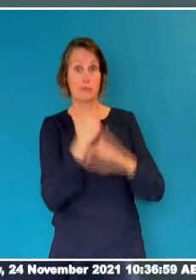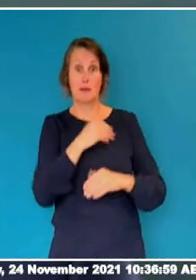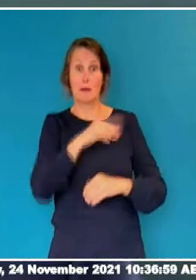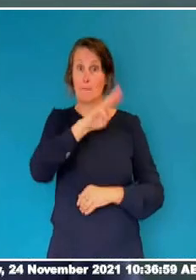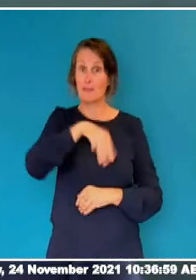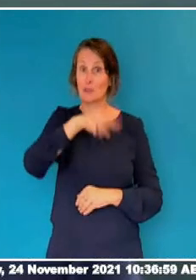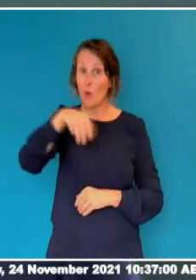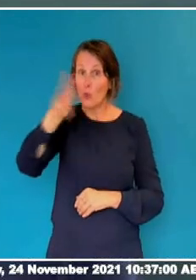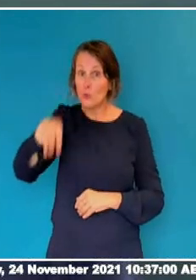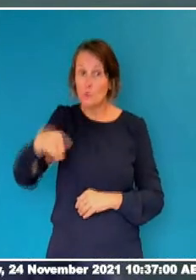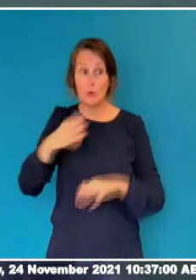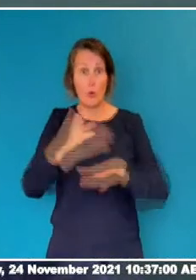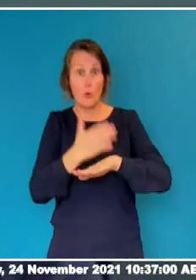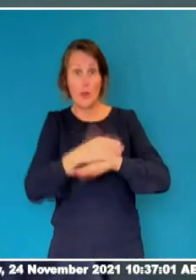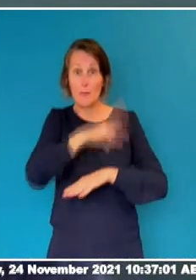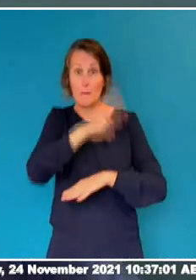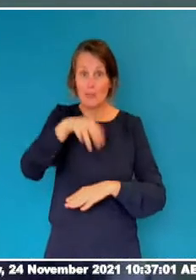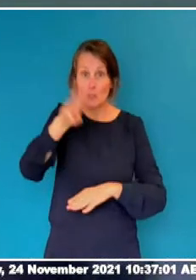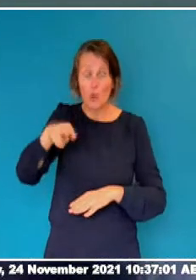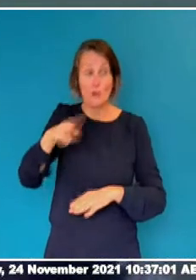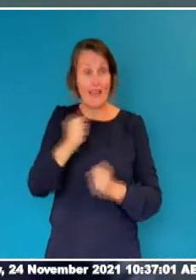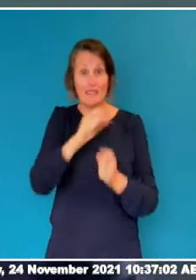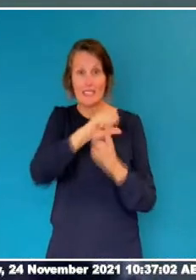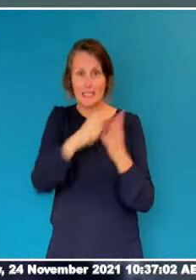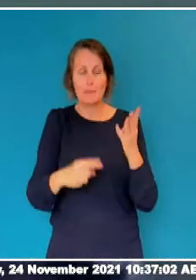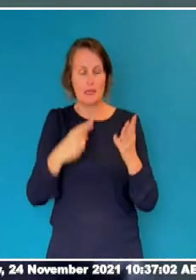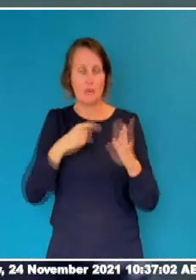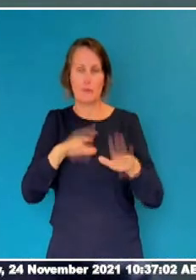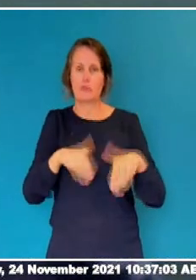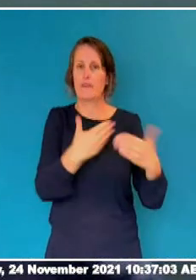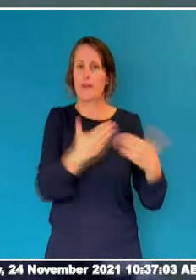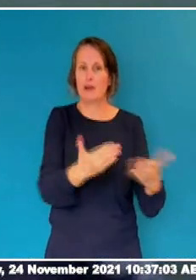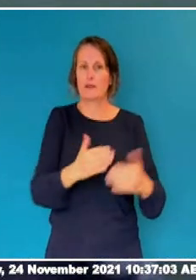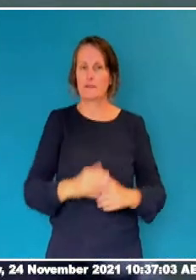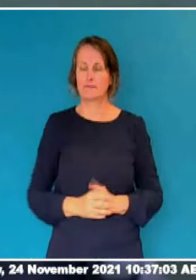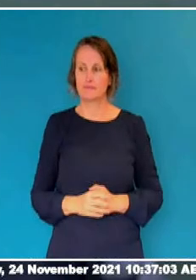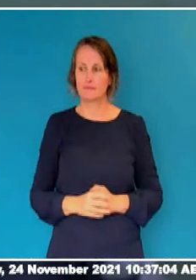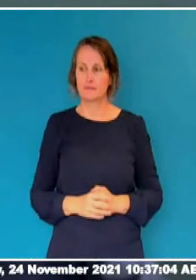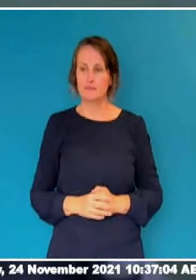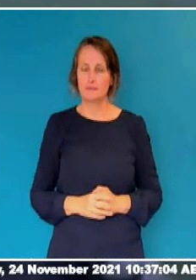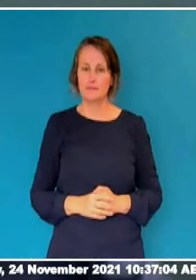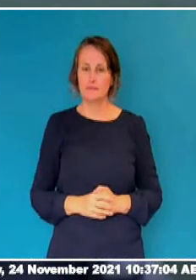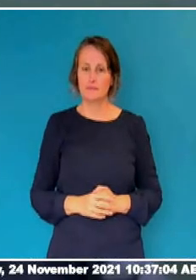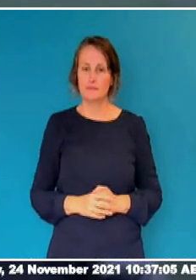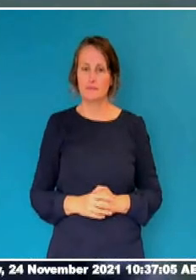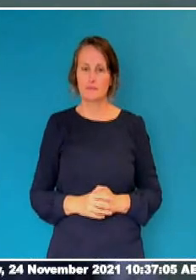disability. The otherÂ and that's the main way through our online smart recruiter